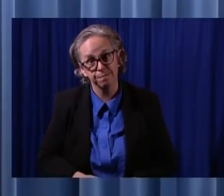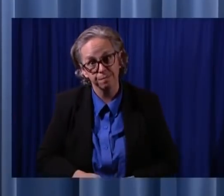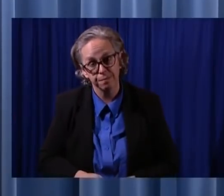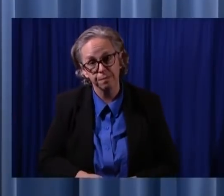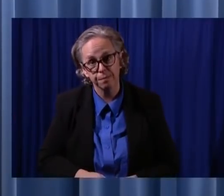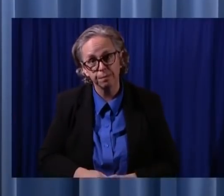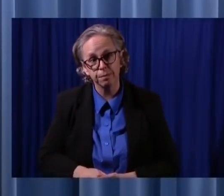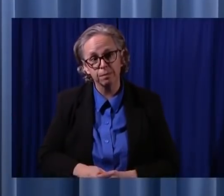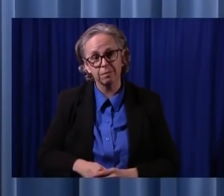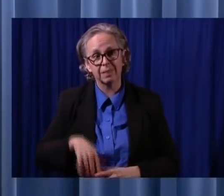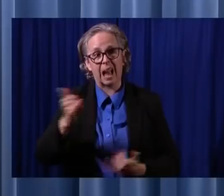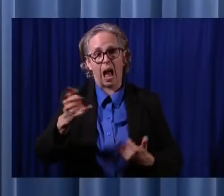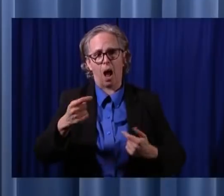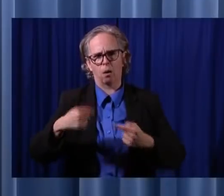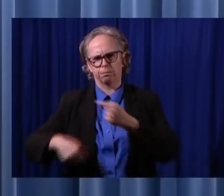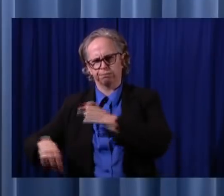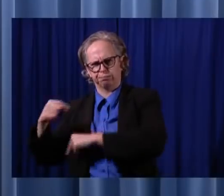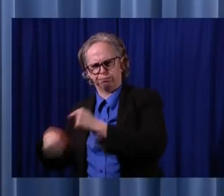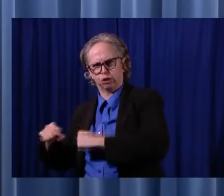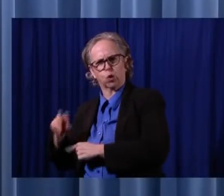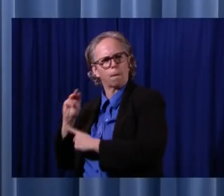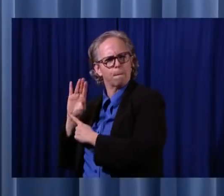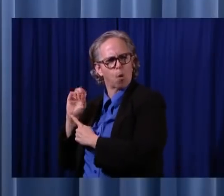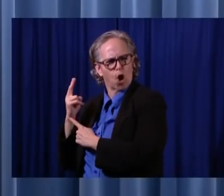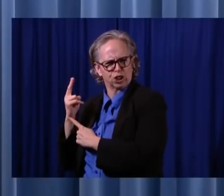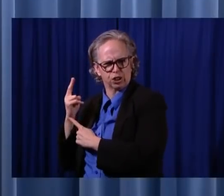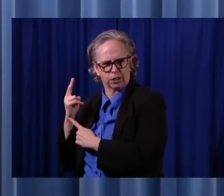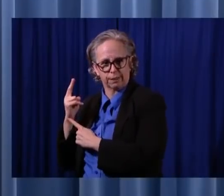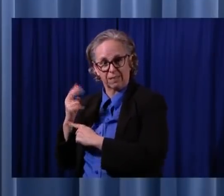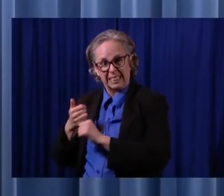AT THAT AREA TO SEE WHAT'S HAPPENING THAT'S CAUSING THE